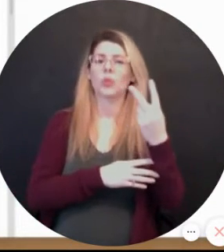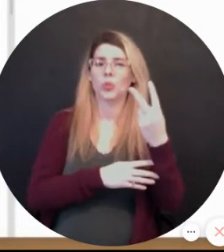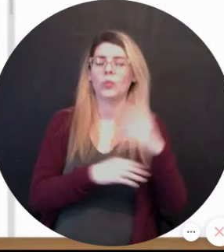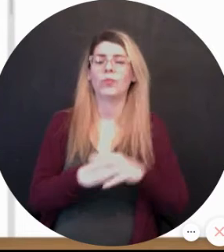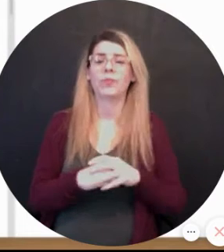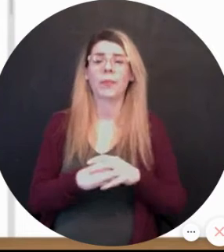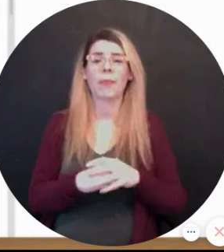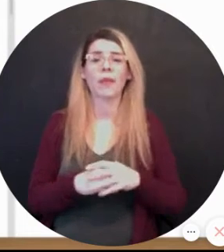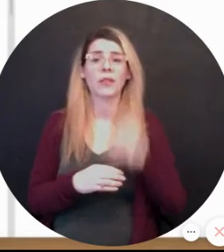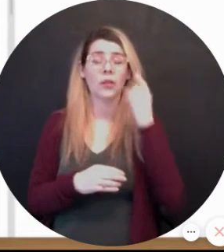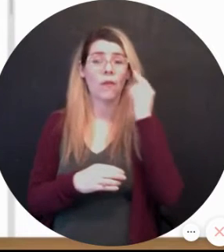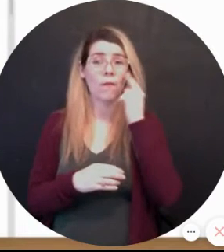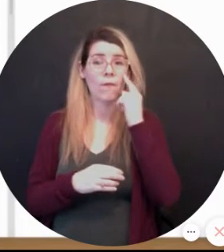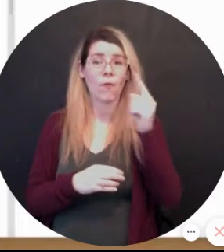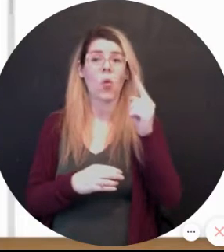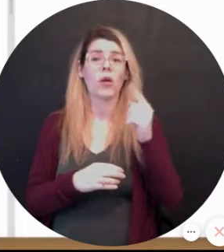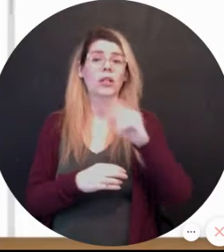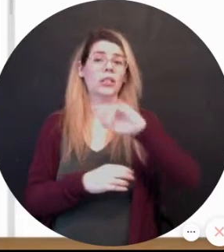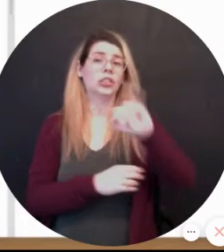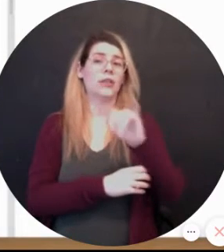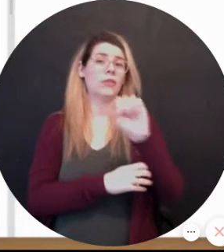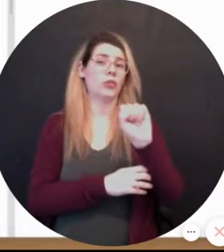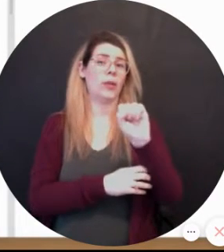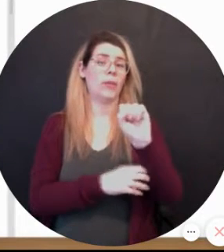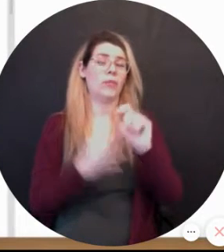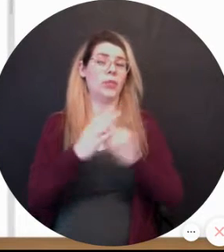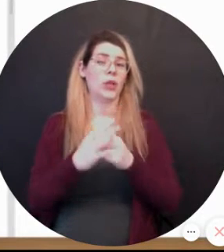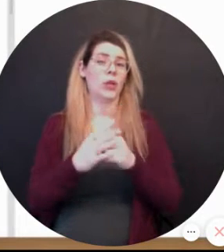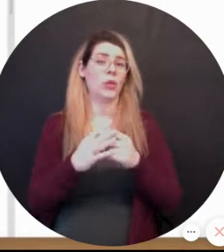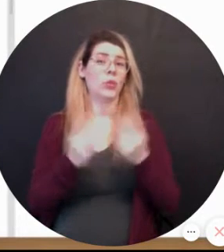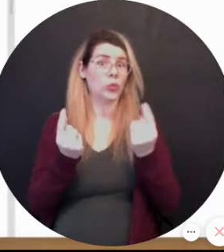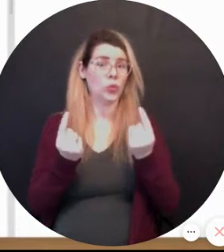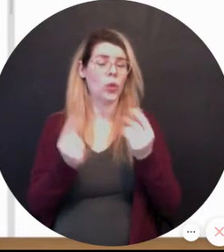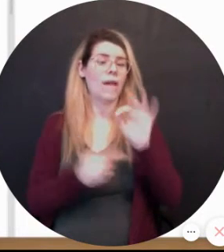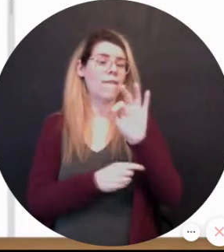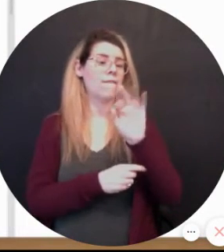So when I want to write a function in Javascript insert function, and I'm going to write function